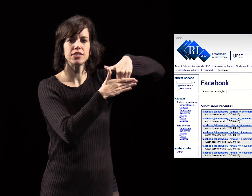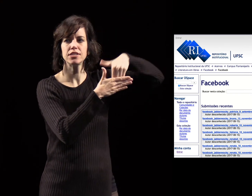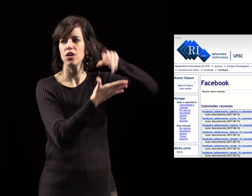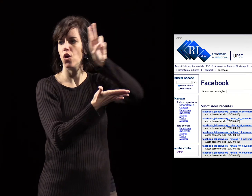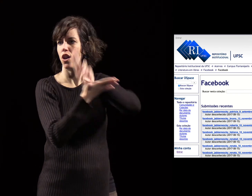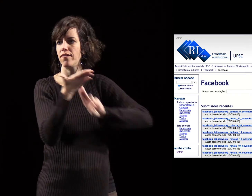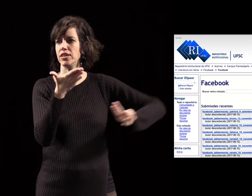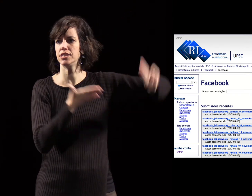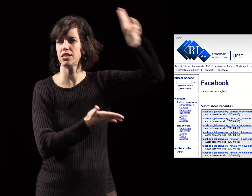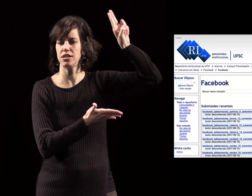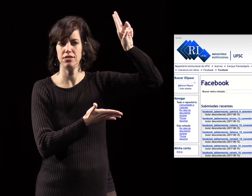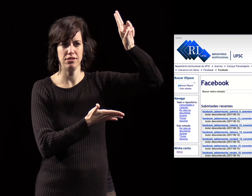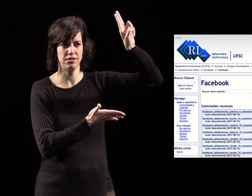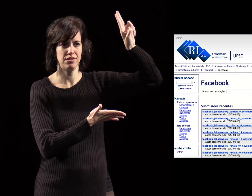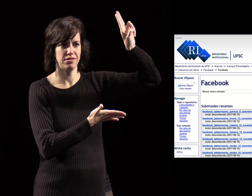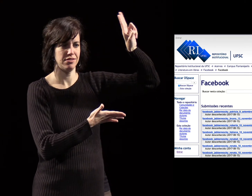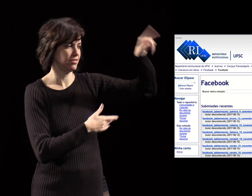They're all saved from that course.